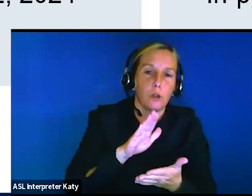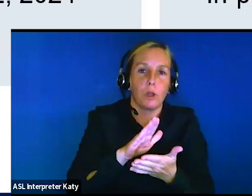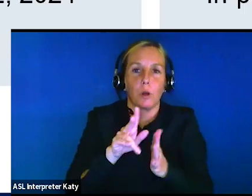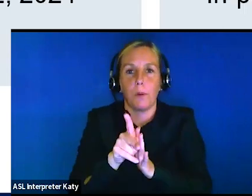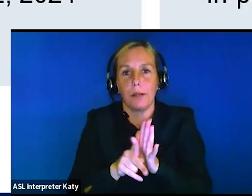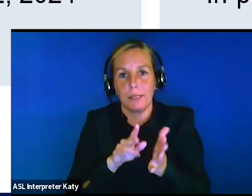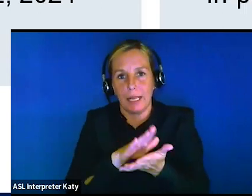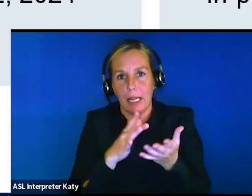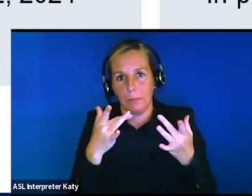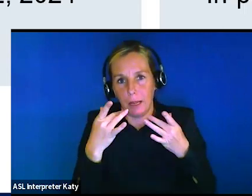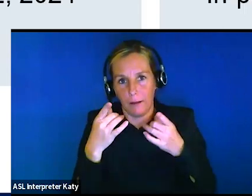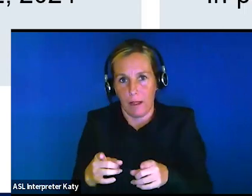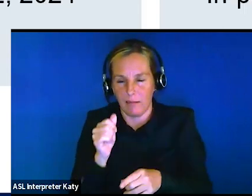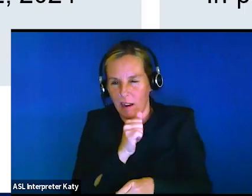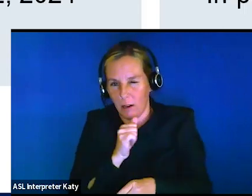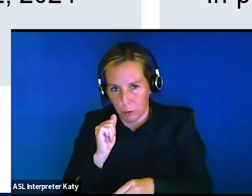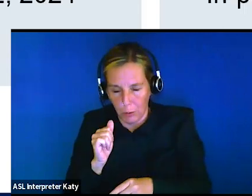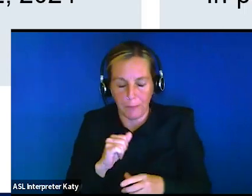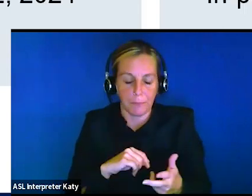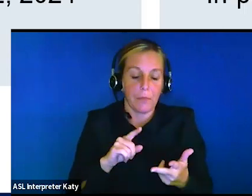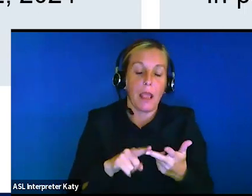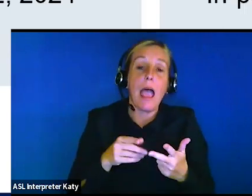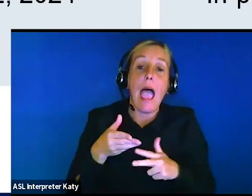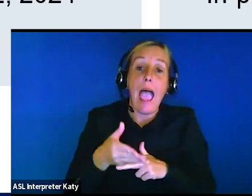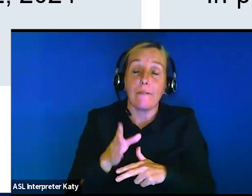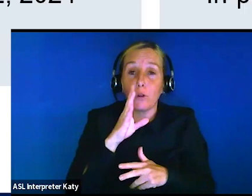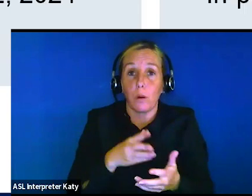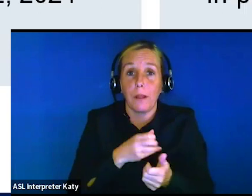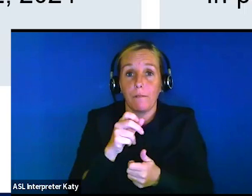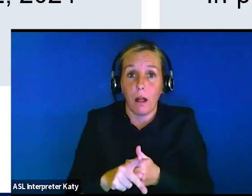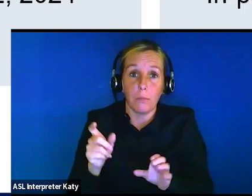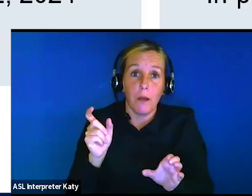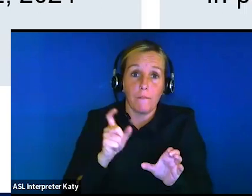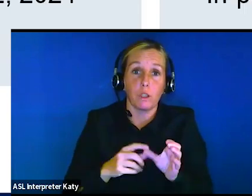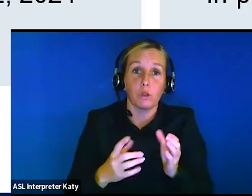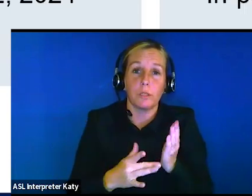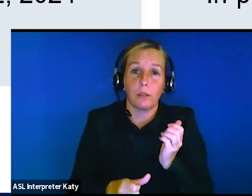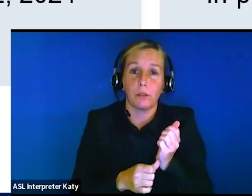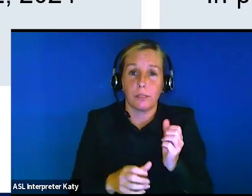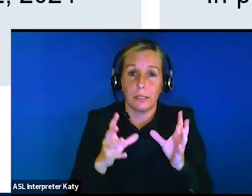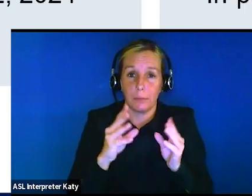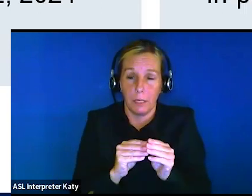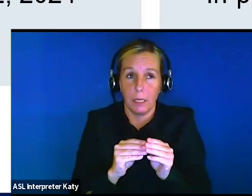Following that, there will be follow up to virtual technical assistance meetings again, support connection